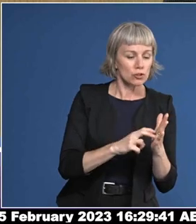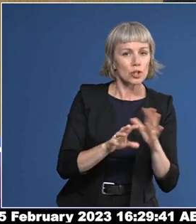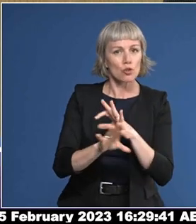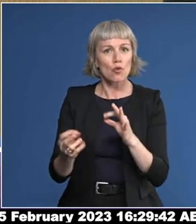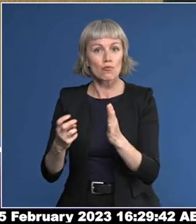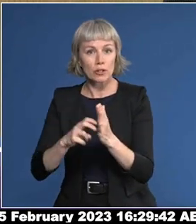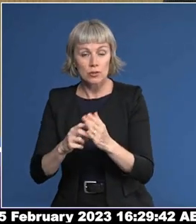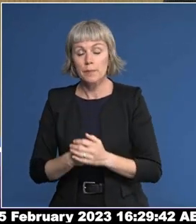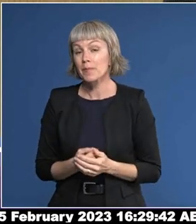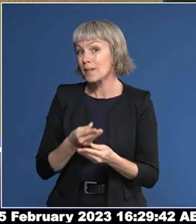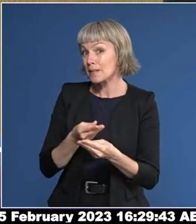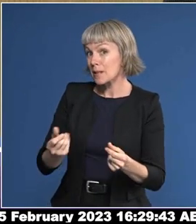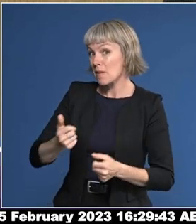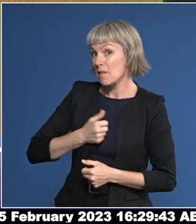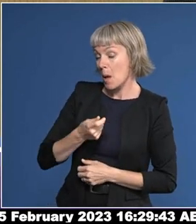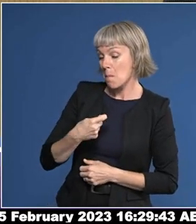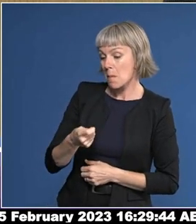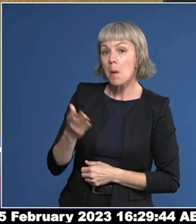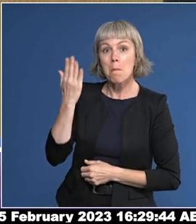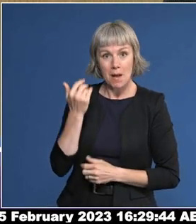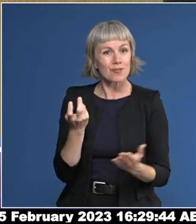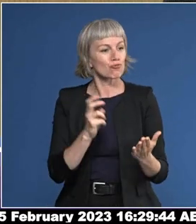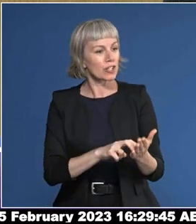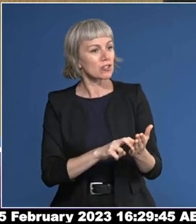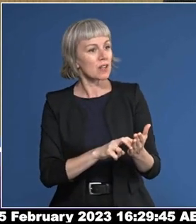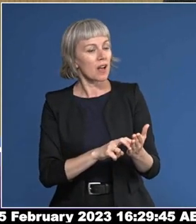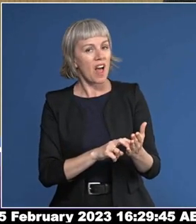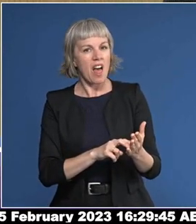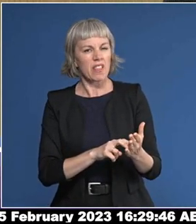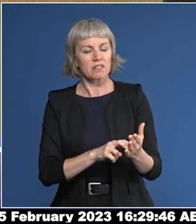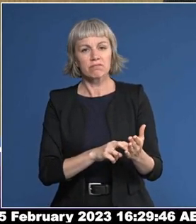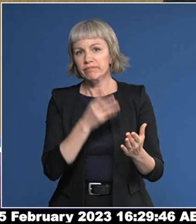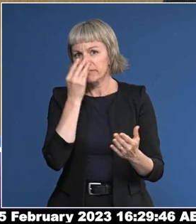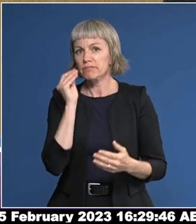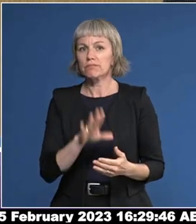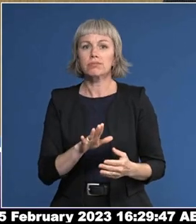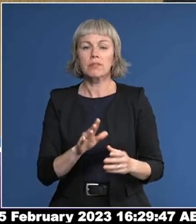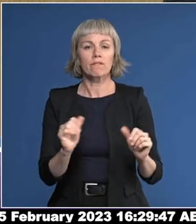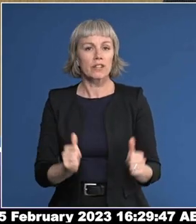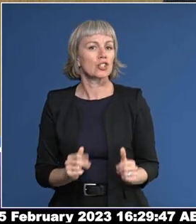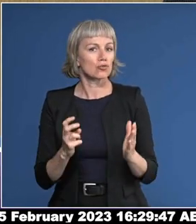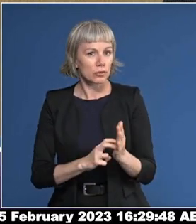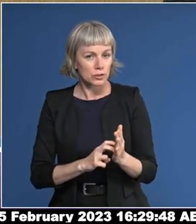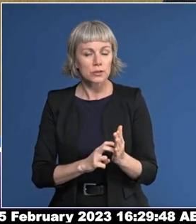not to re-register or continue with their registration for financial reasons in order